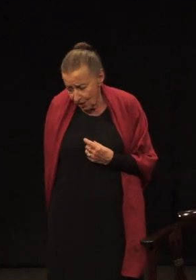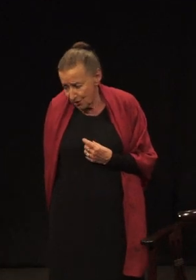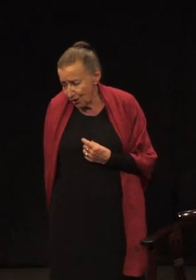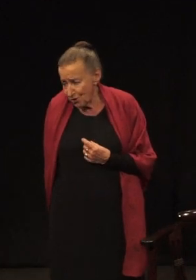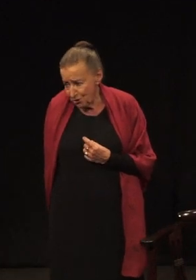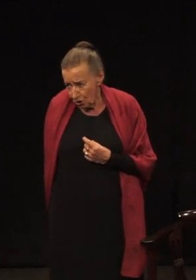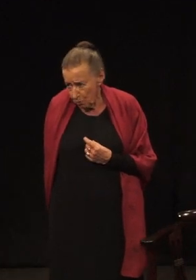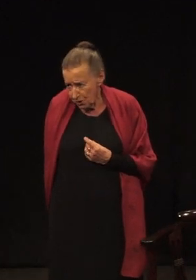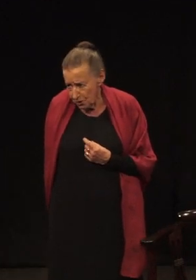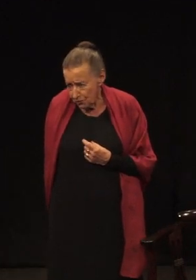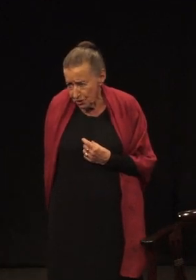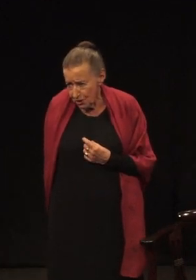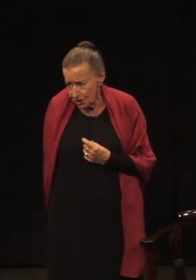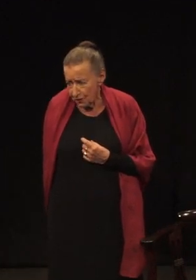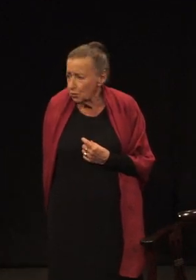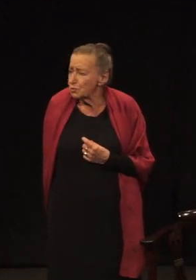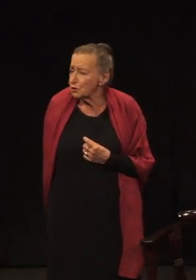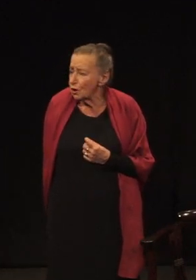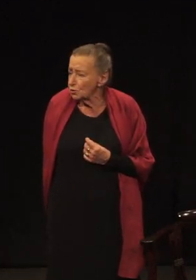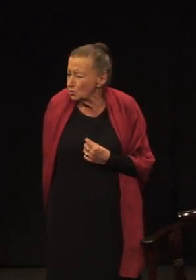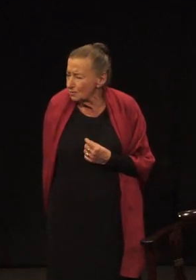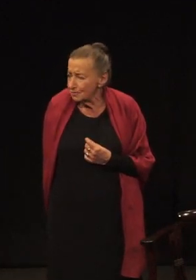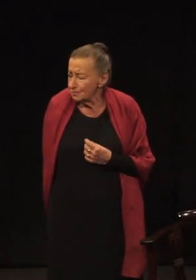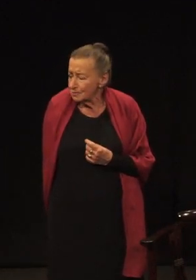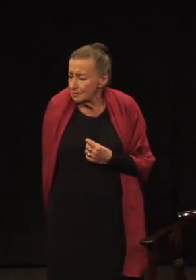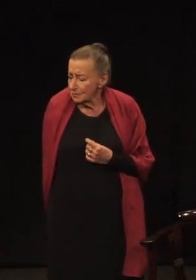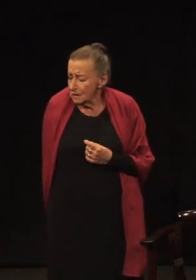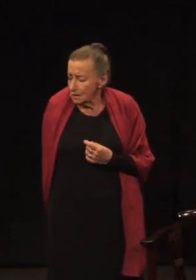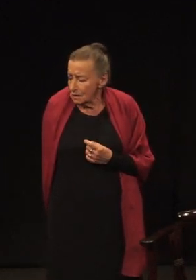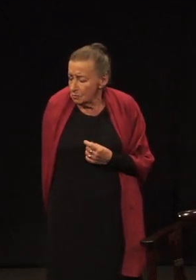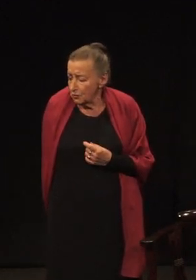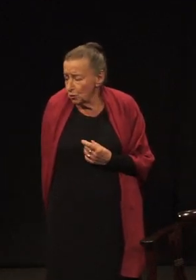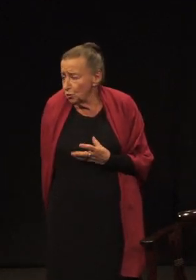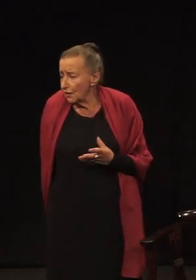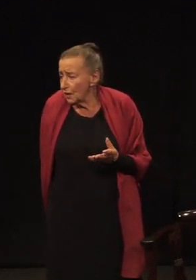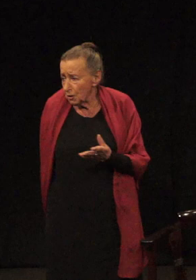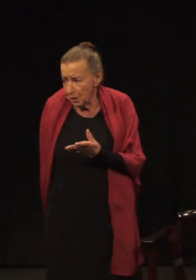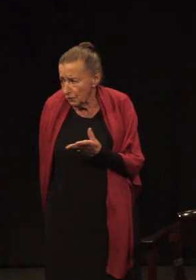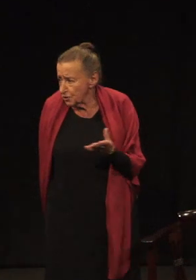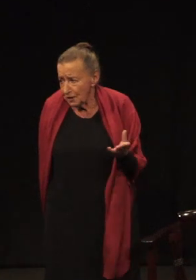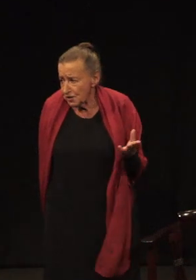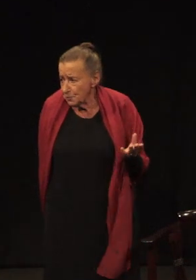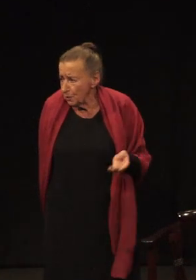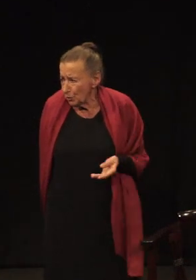his victories, or when his end had come. For the first time in years,